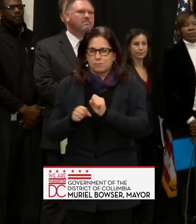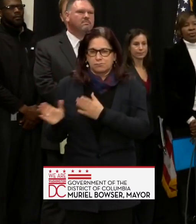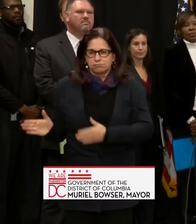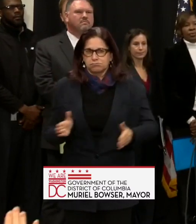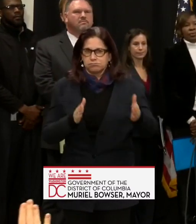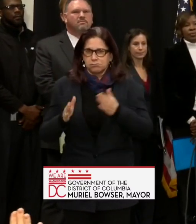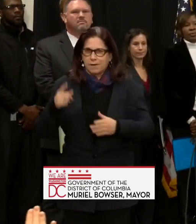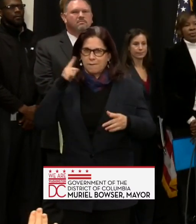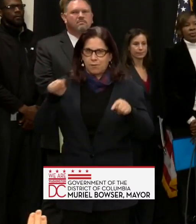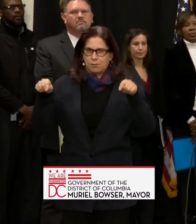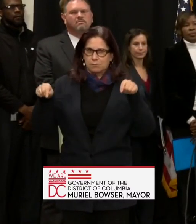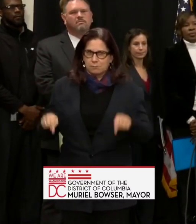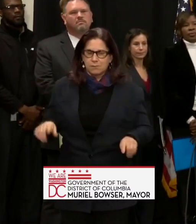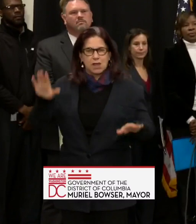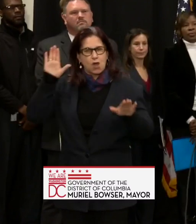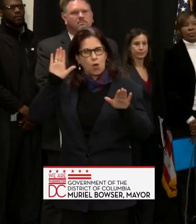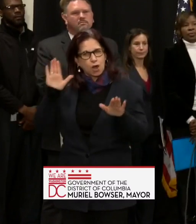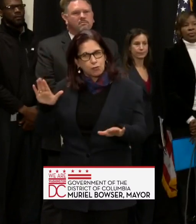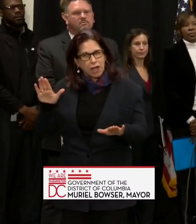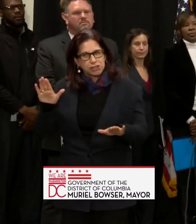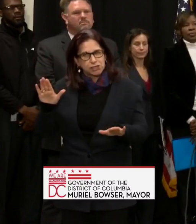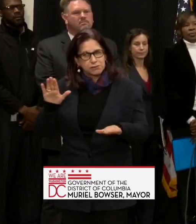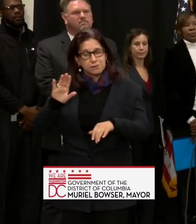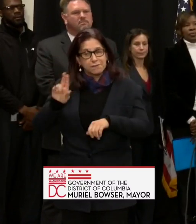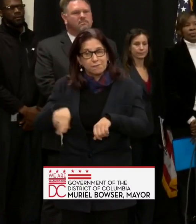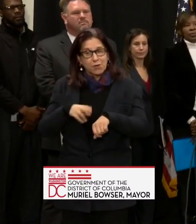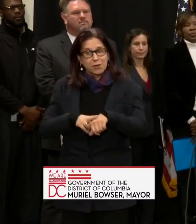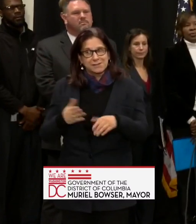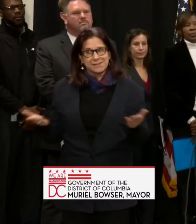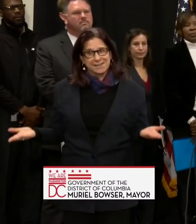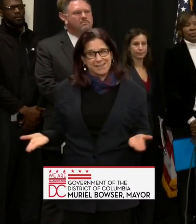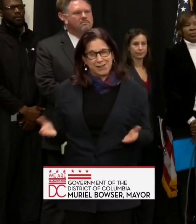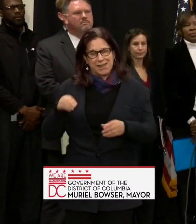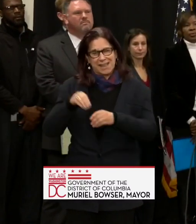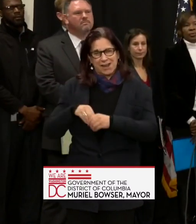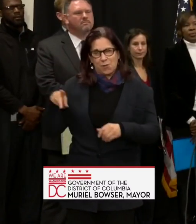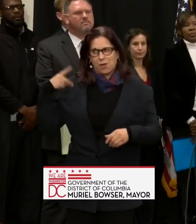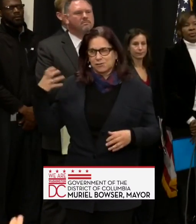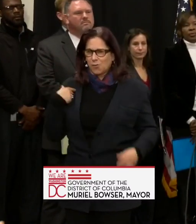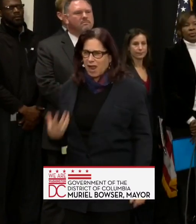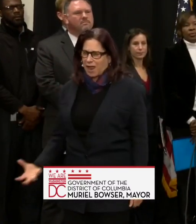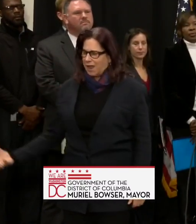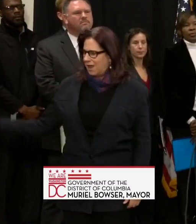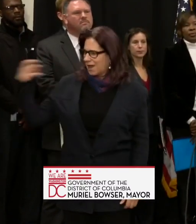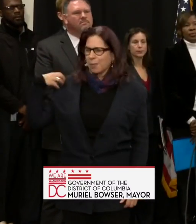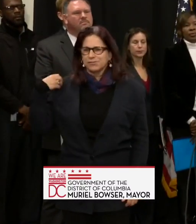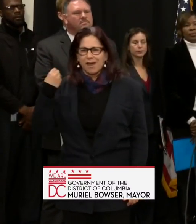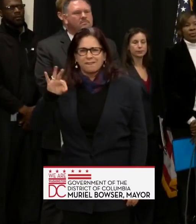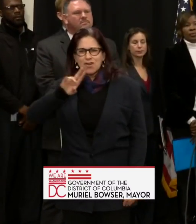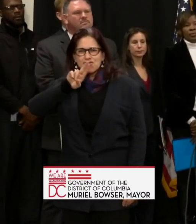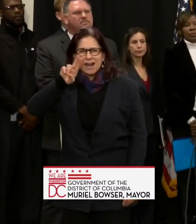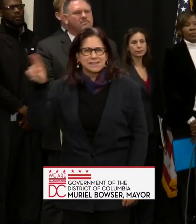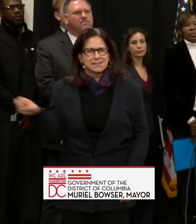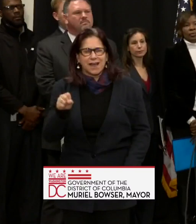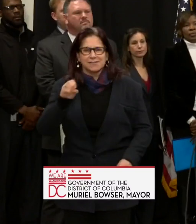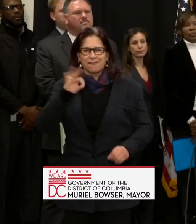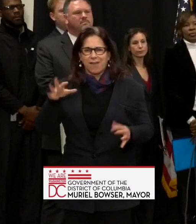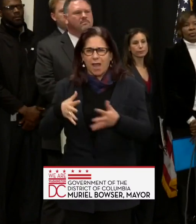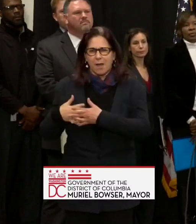OF COURSE, IN WASHINGTON, D.C., WE ARE THE CAPITAL OF THE UNITED STATES OF AMERICA AND THE SEAT OF OUR FEDERAL GOVERNMENT AND